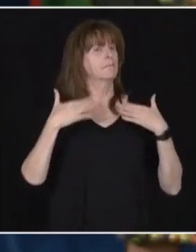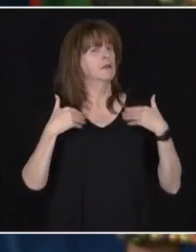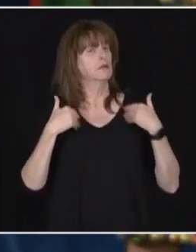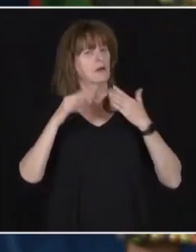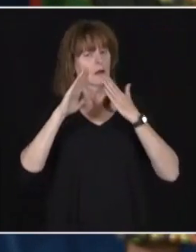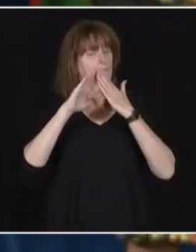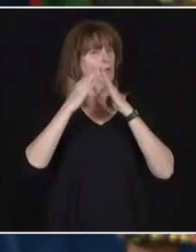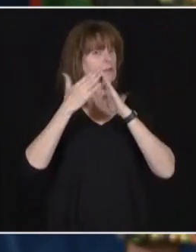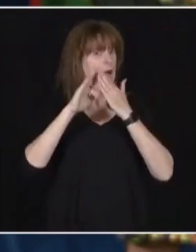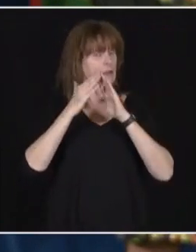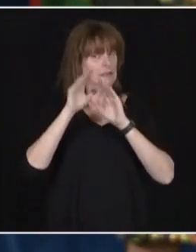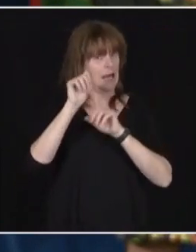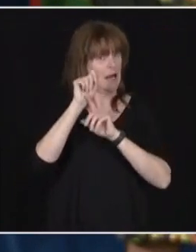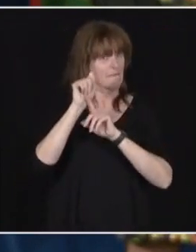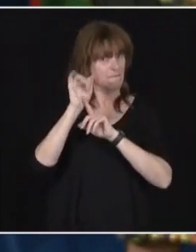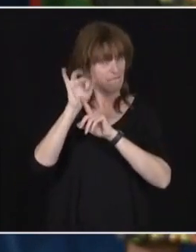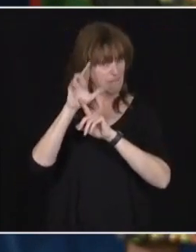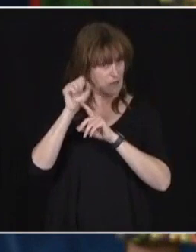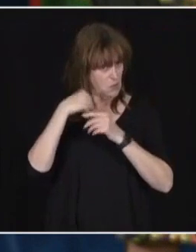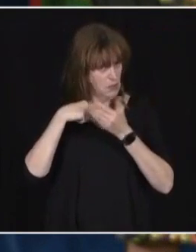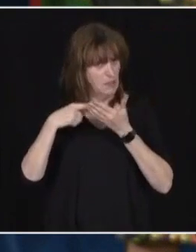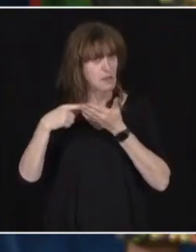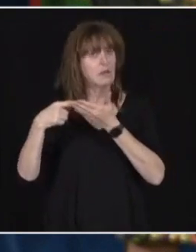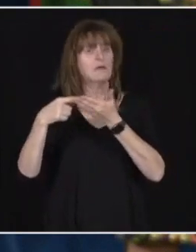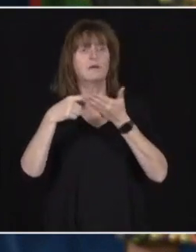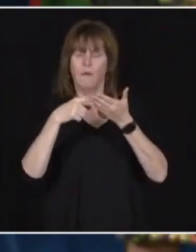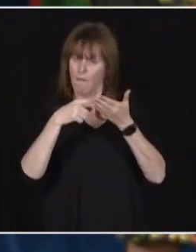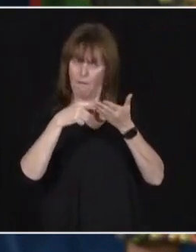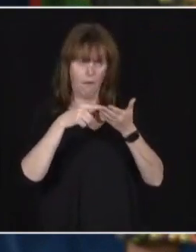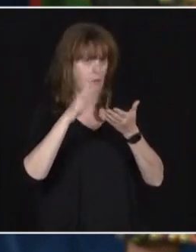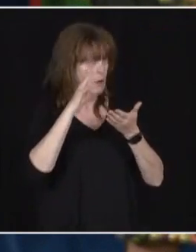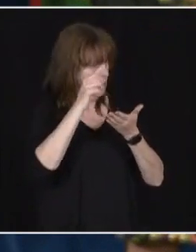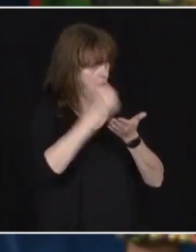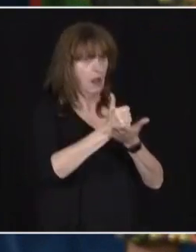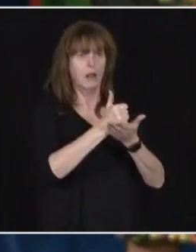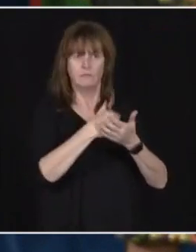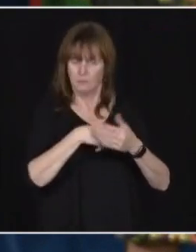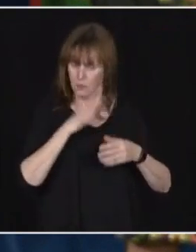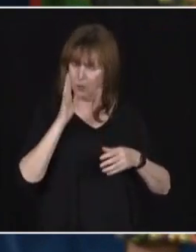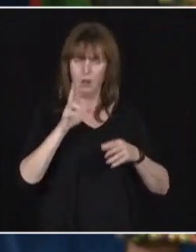We had a meeting with our team and we had a conversation with the Minister of municipal affairs.